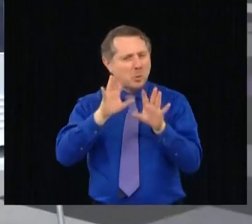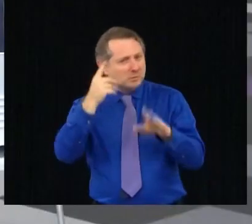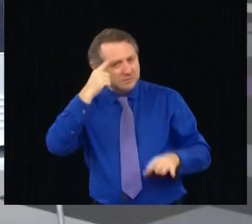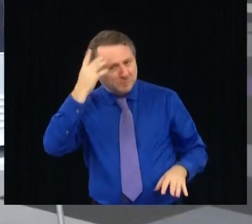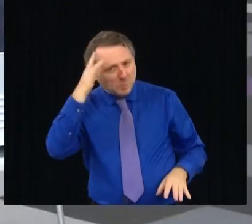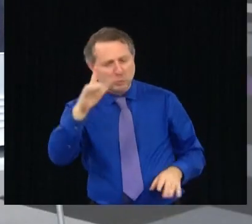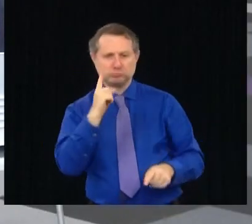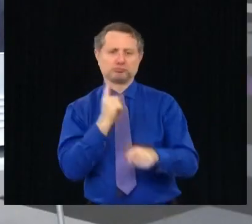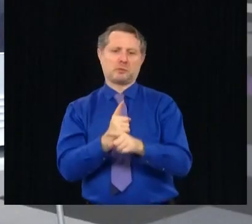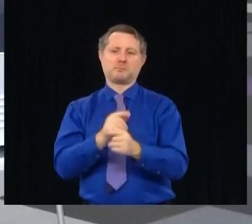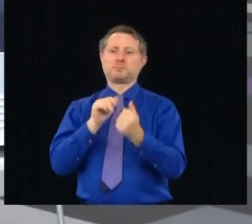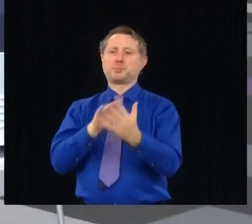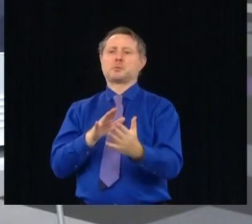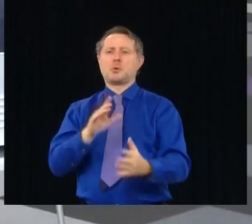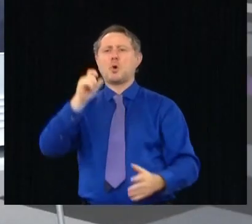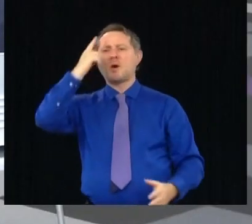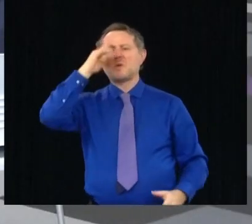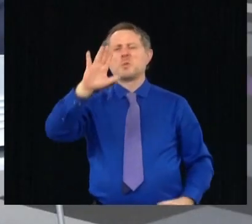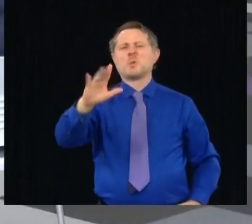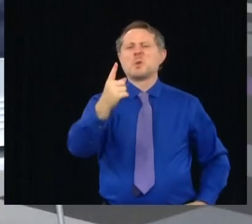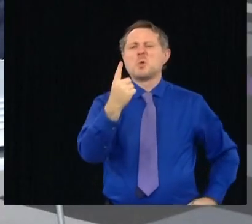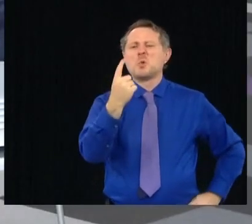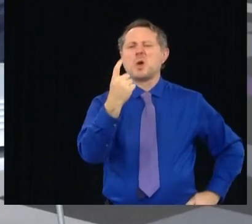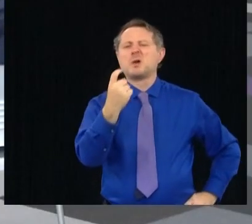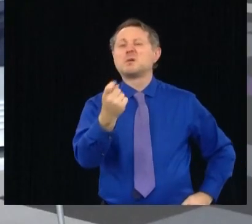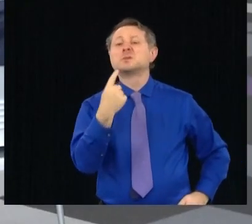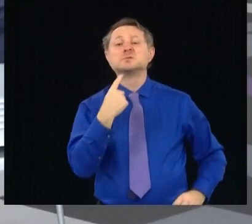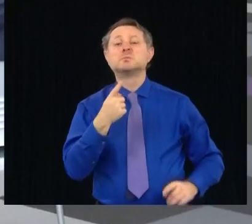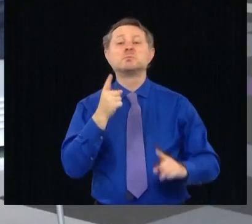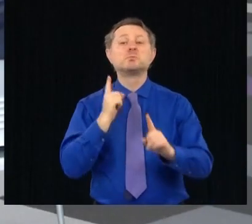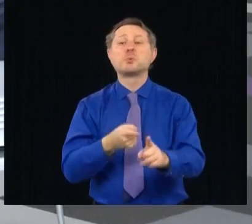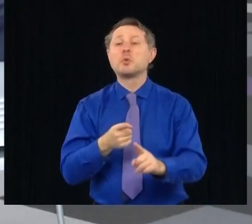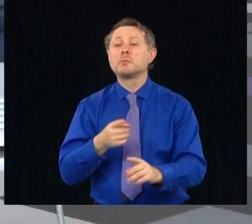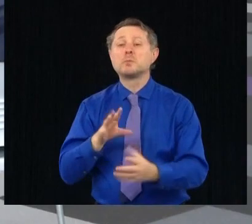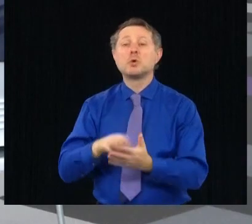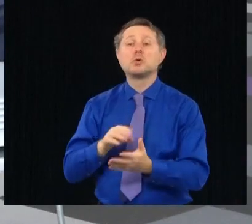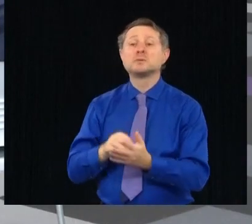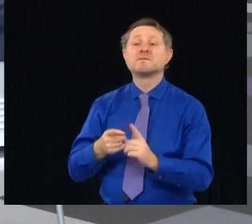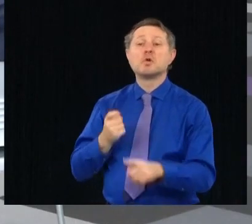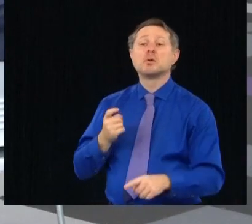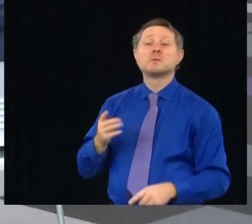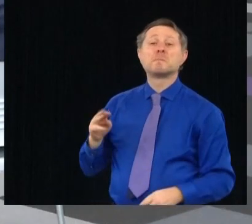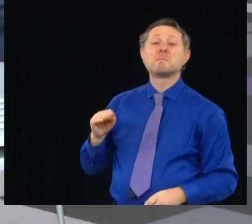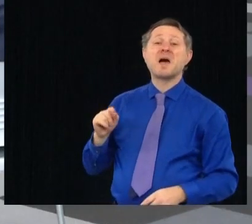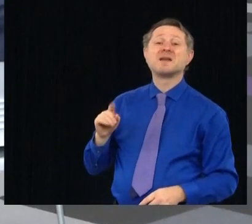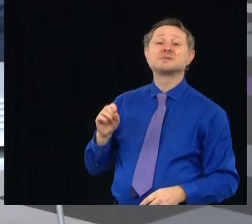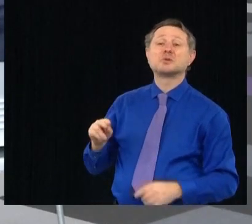DONE, MAKING SURE EVERYONE IS WEARING MASKS, GLOVES AND THAT WE DO THIS SMARTLY AND THE RIGHT WAY.